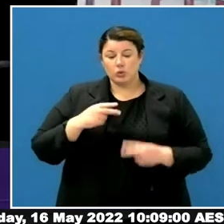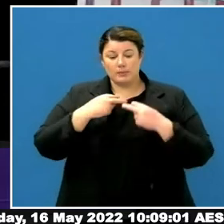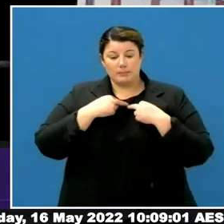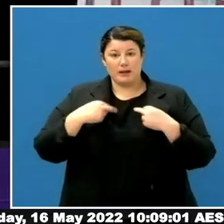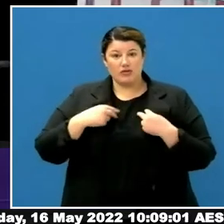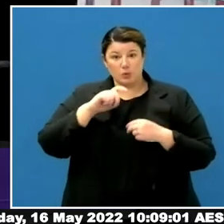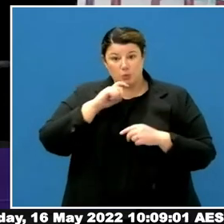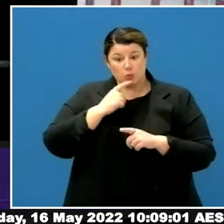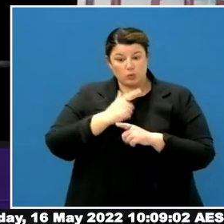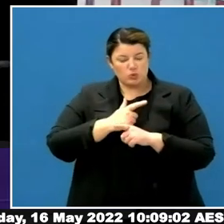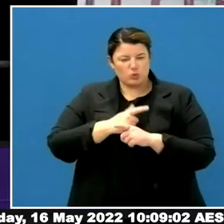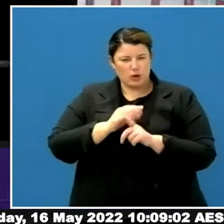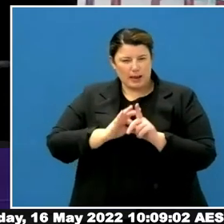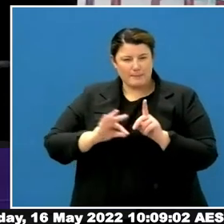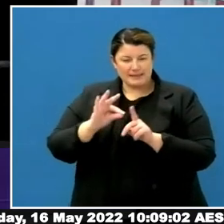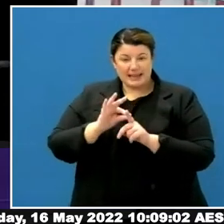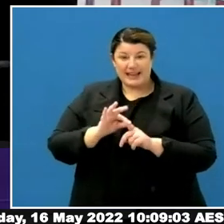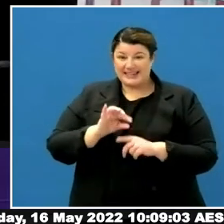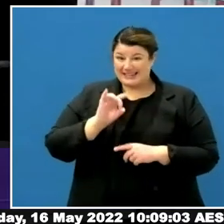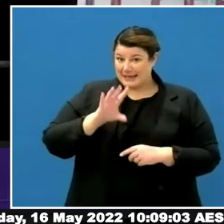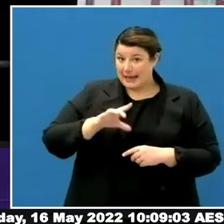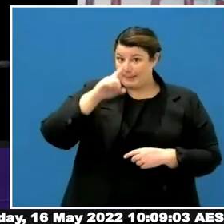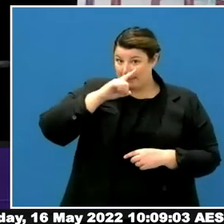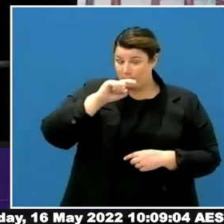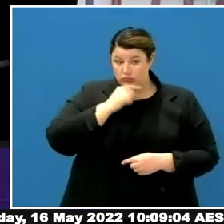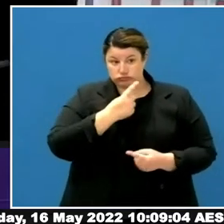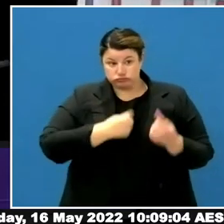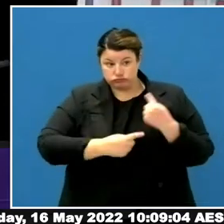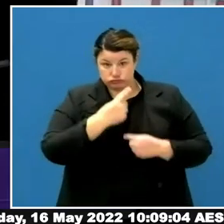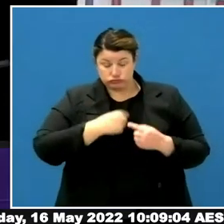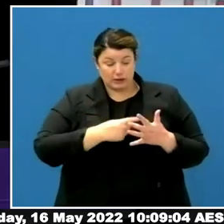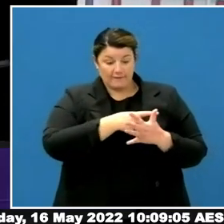witnesses. Five witnesses will give evidence of the experience of people with disability